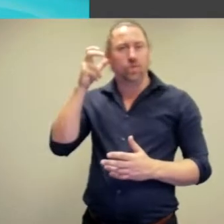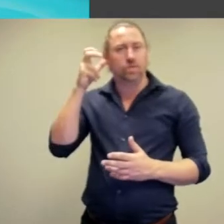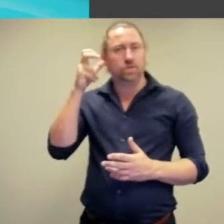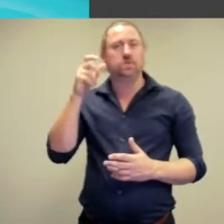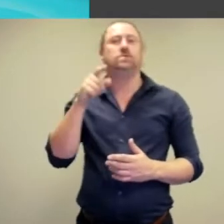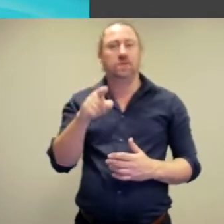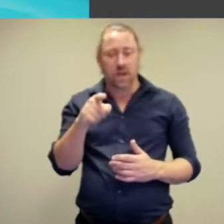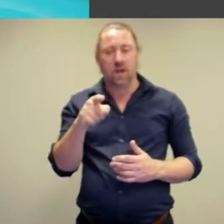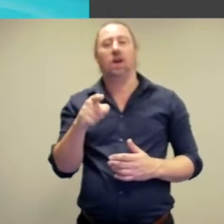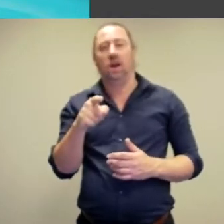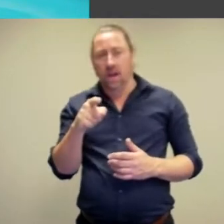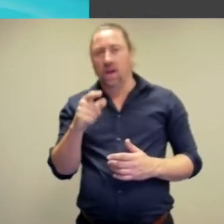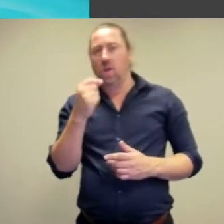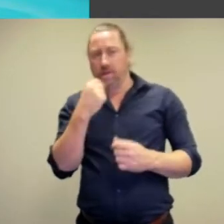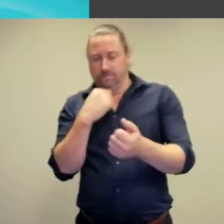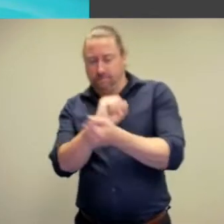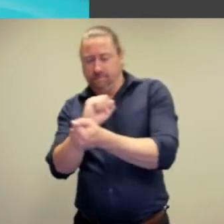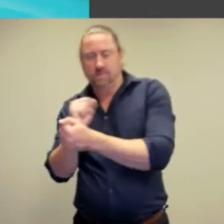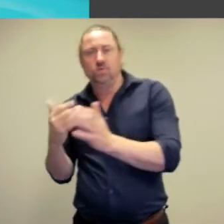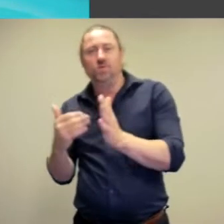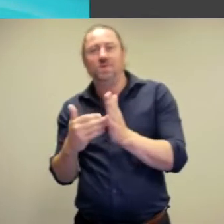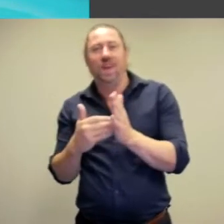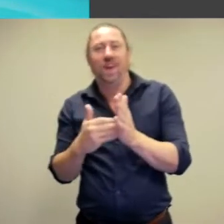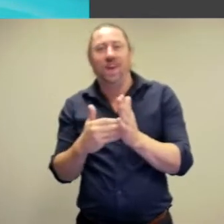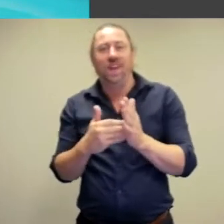be a little bit